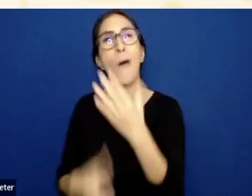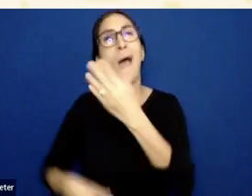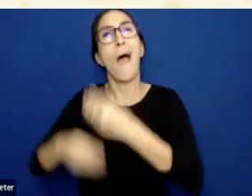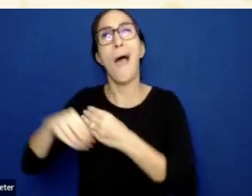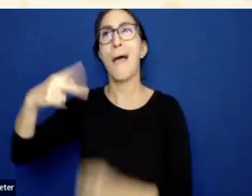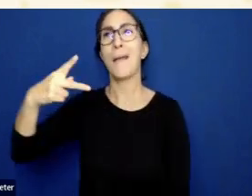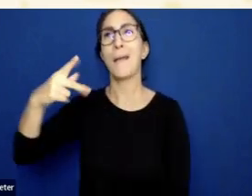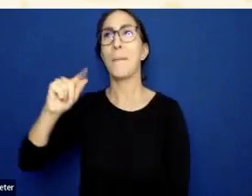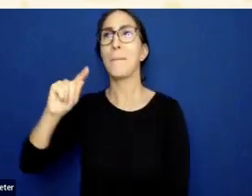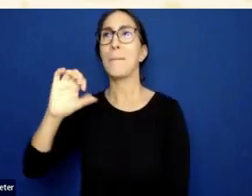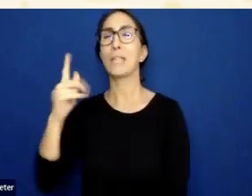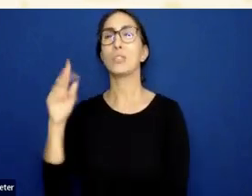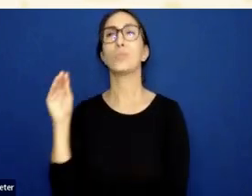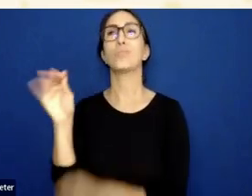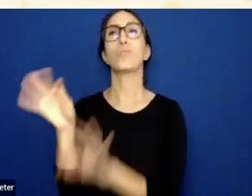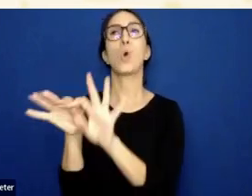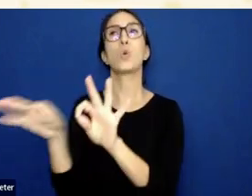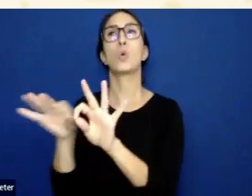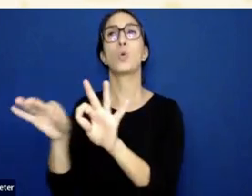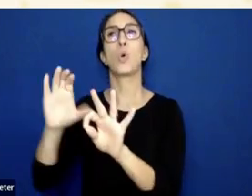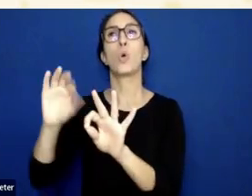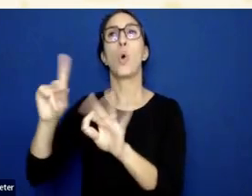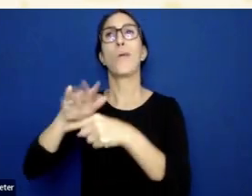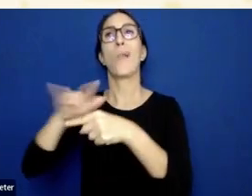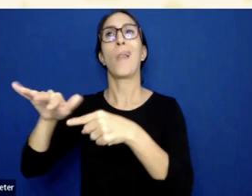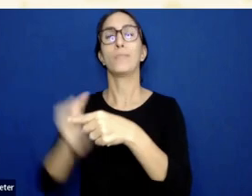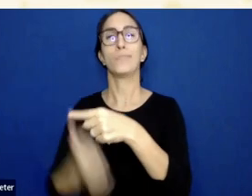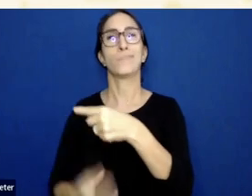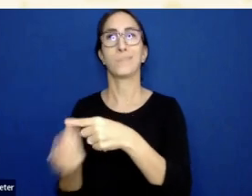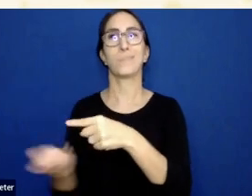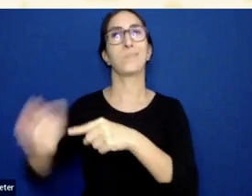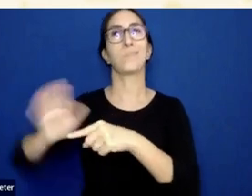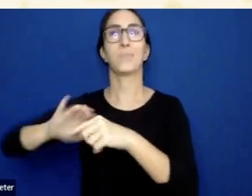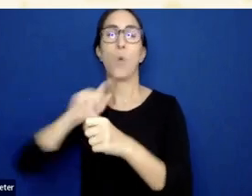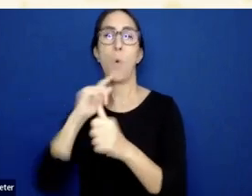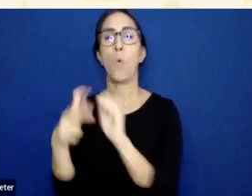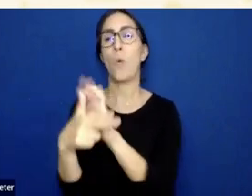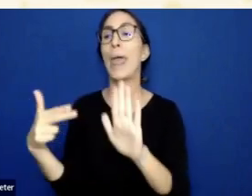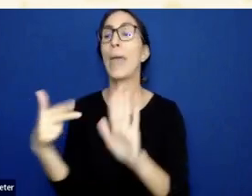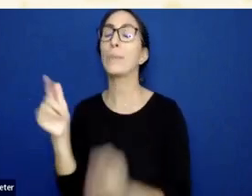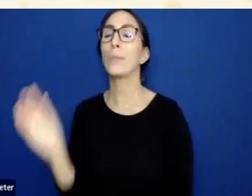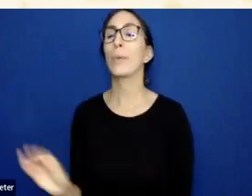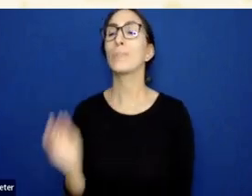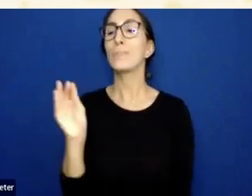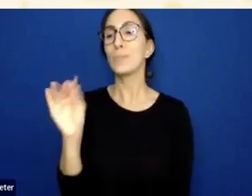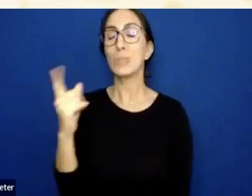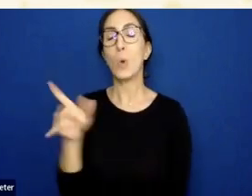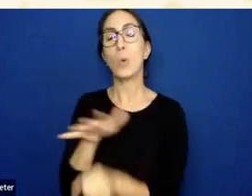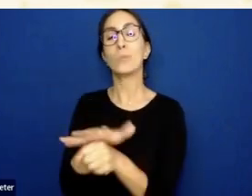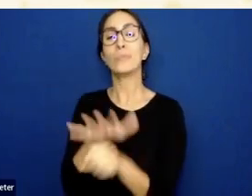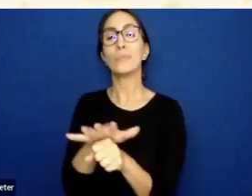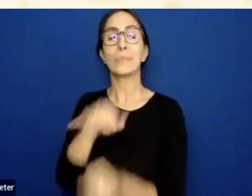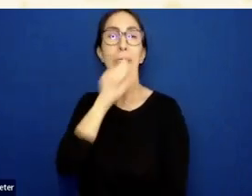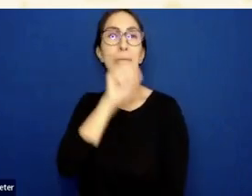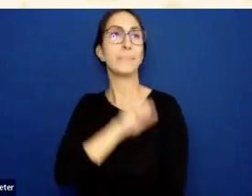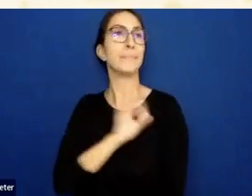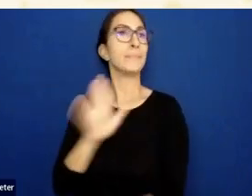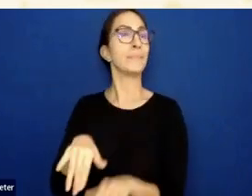in the code with an Aria attribute or with a label, and that would be enough. No, we are talking about something else.